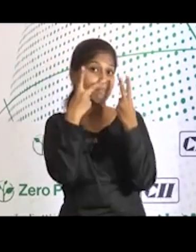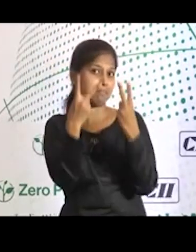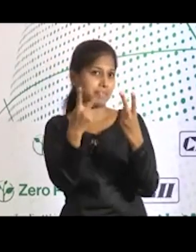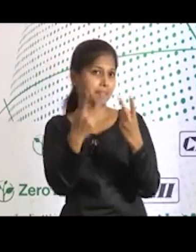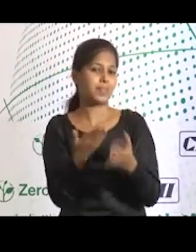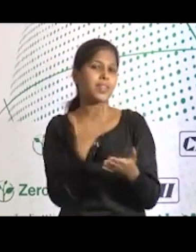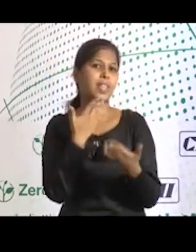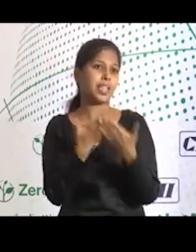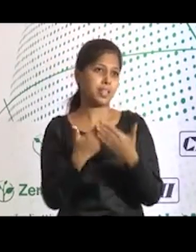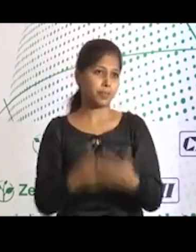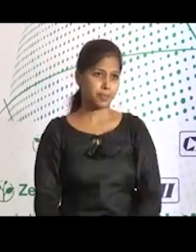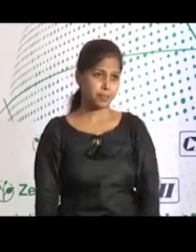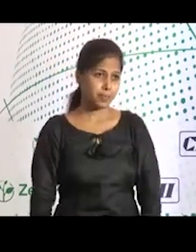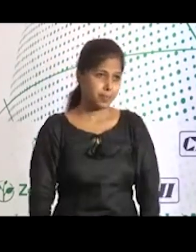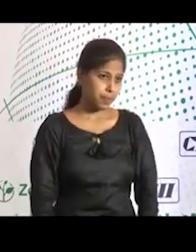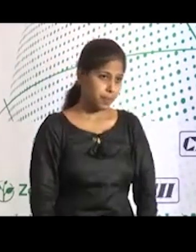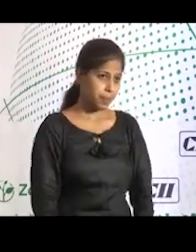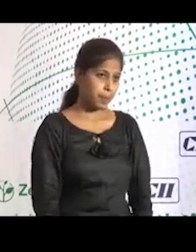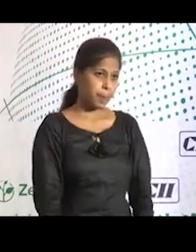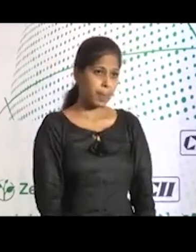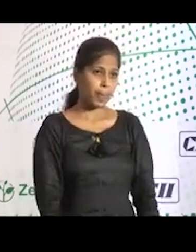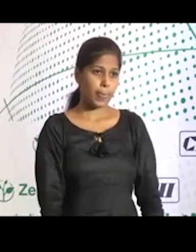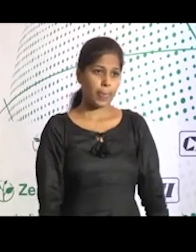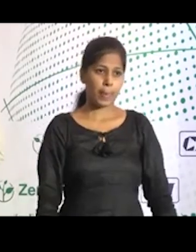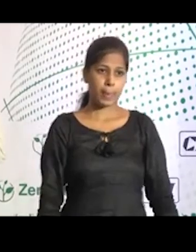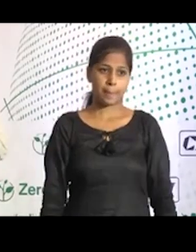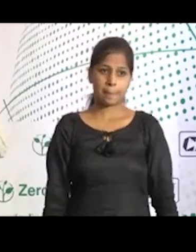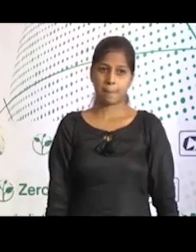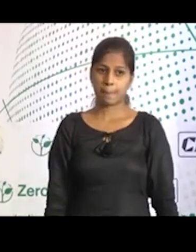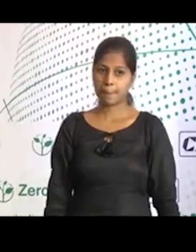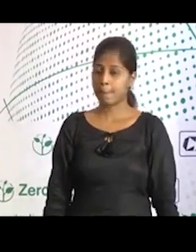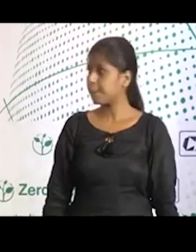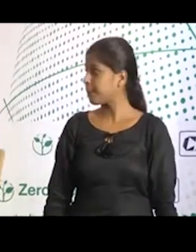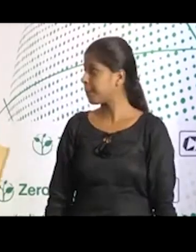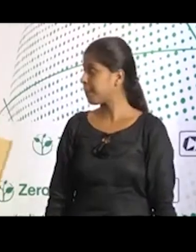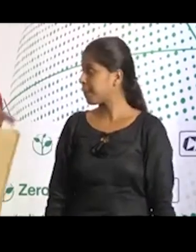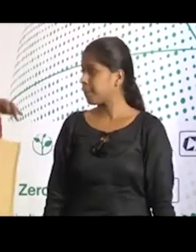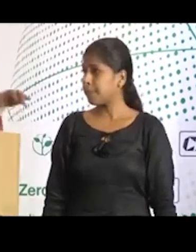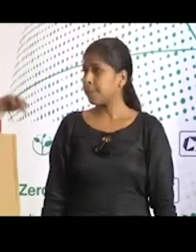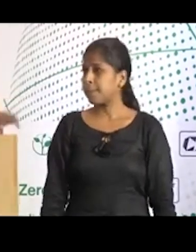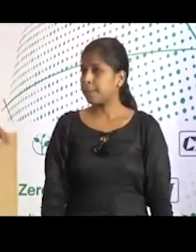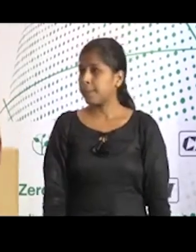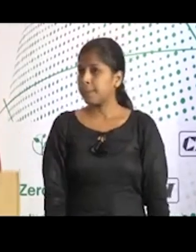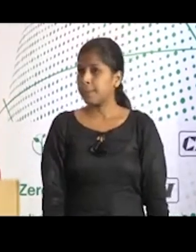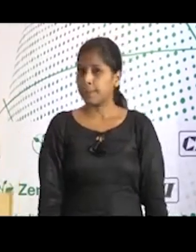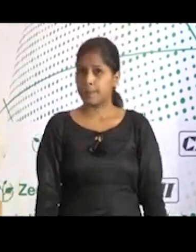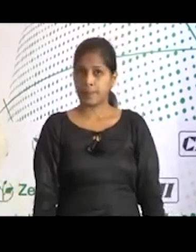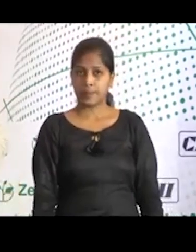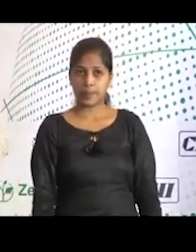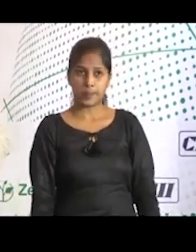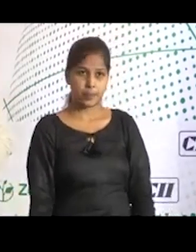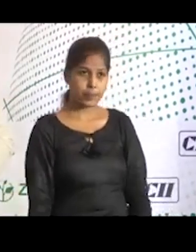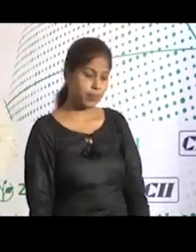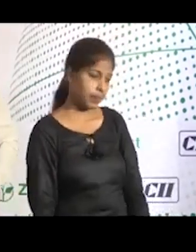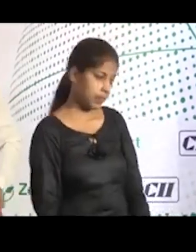Thank you. It's okay.